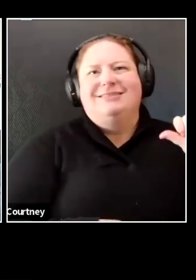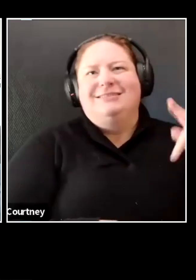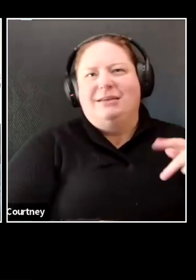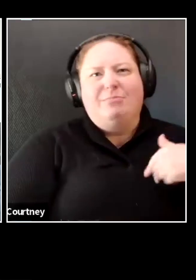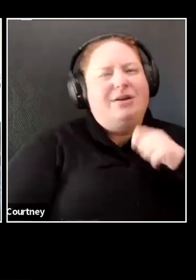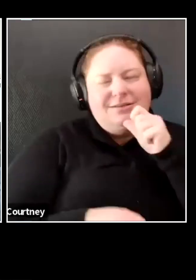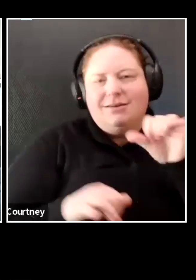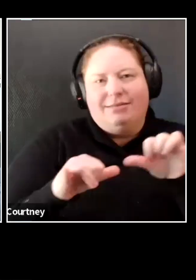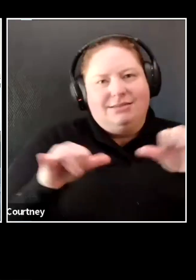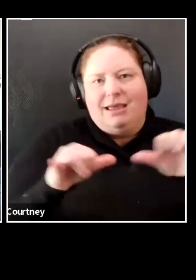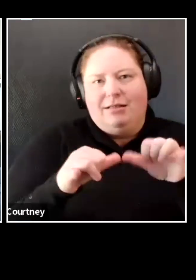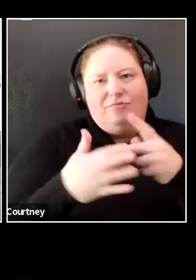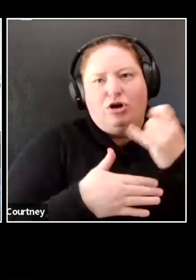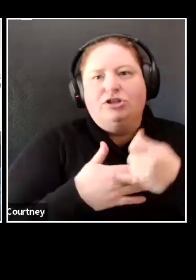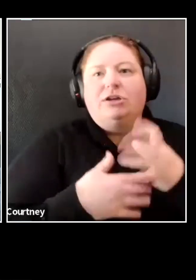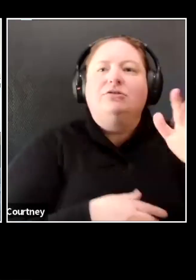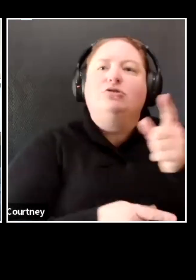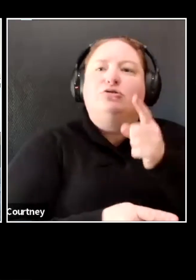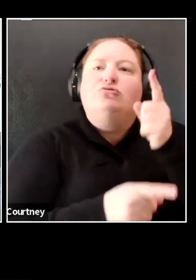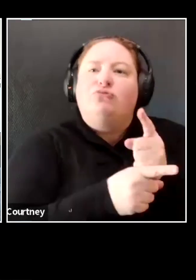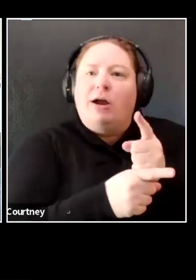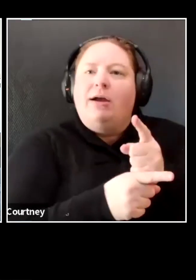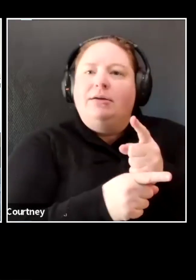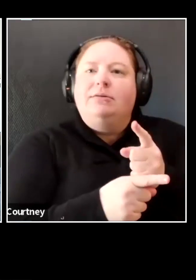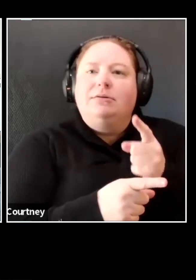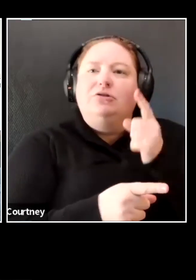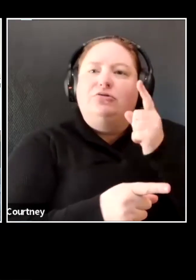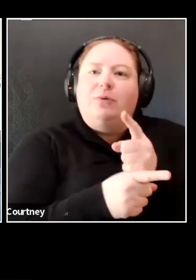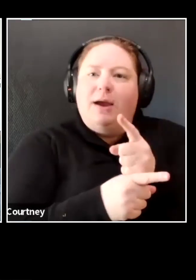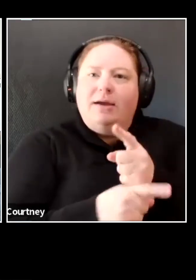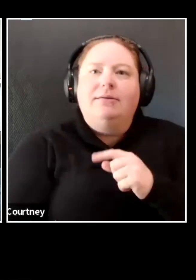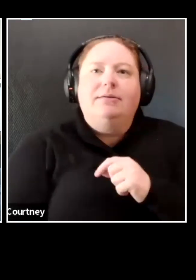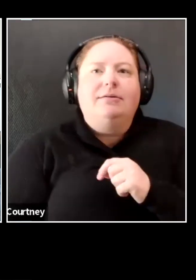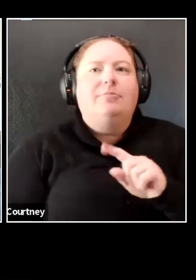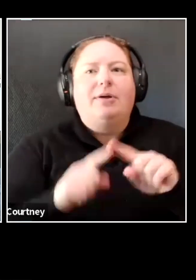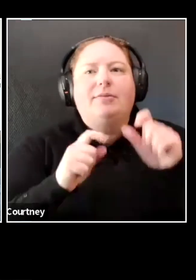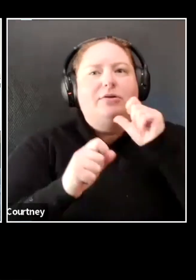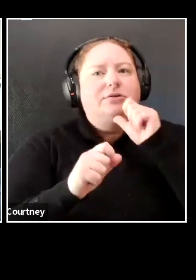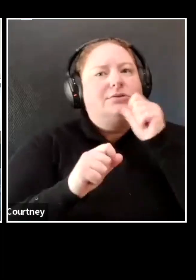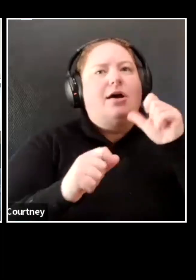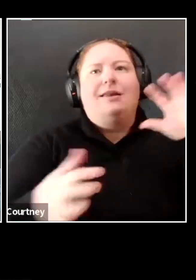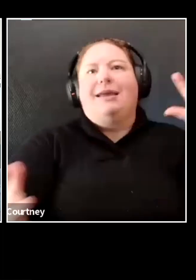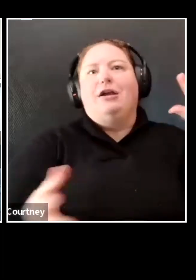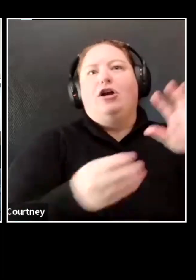there are lists, you're right, but I there's not a comprehensive list that I know of. Maybe Thomas